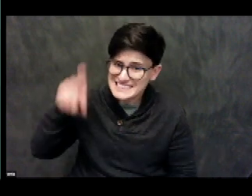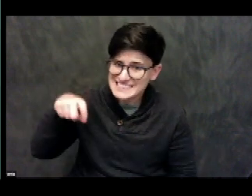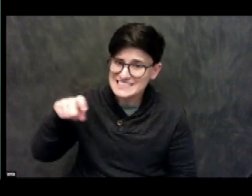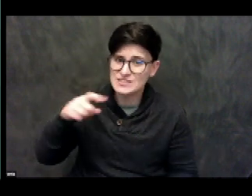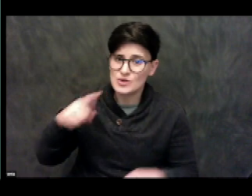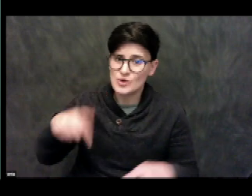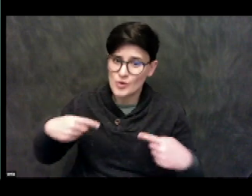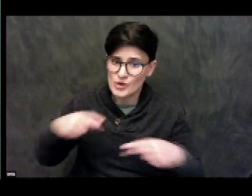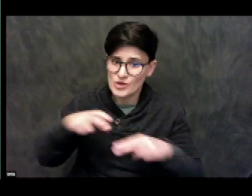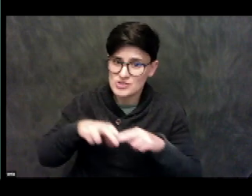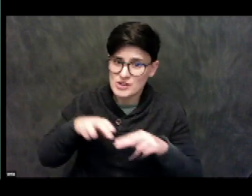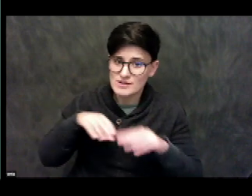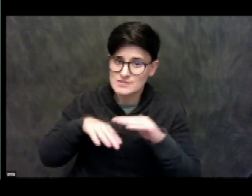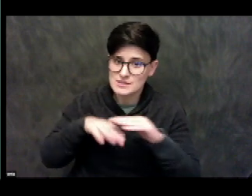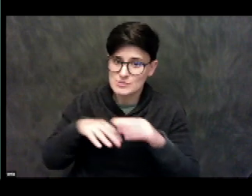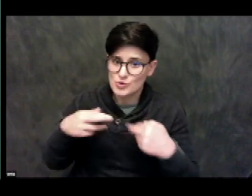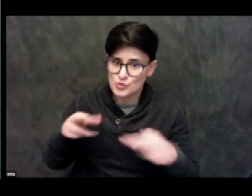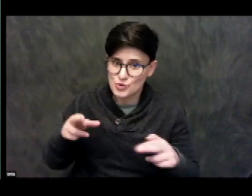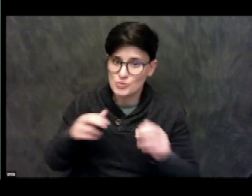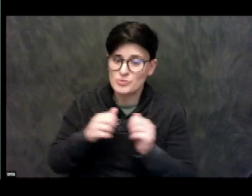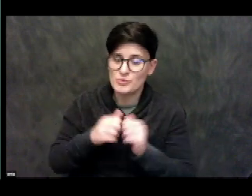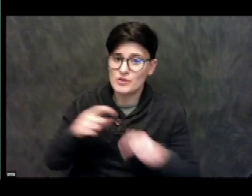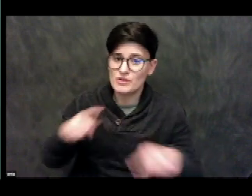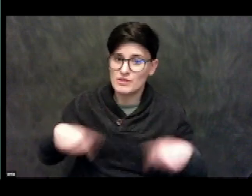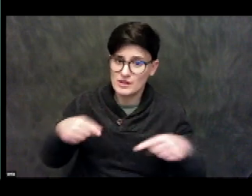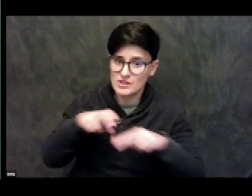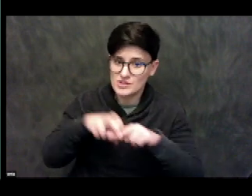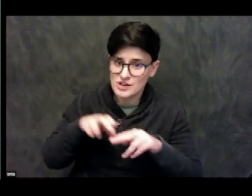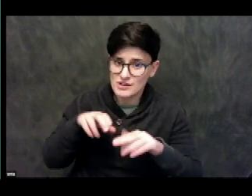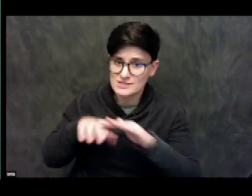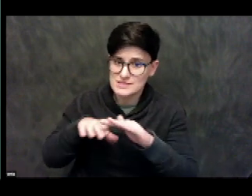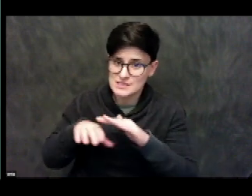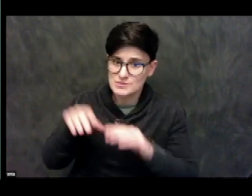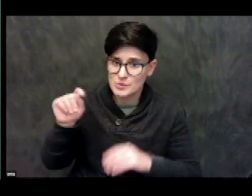with a wheelchair accessible bathroom. And that I needed that crib like